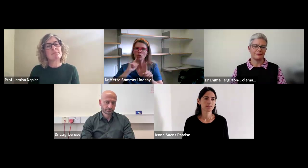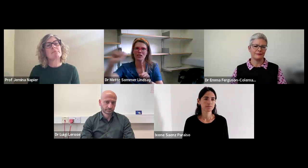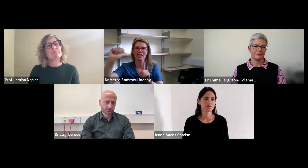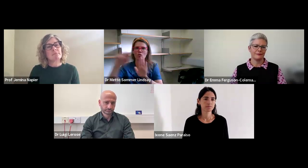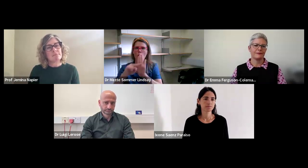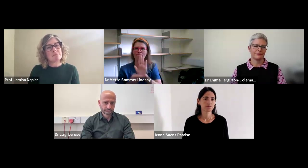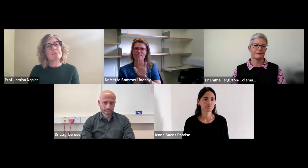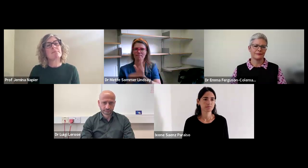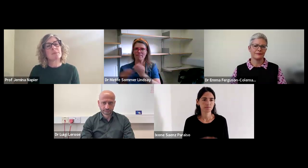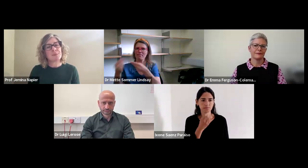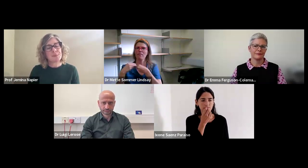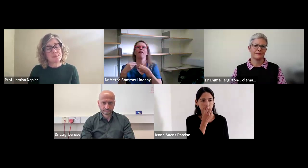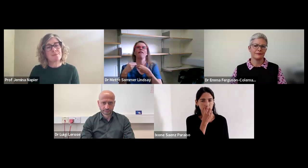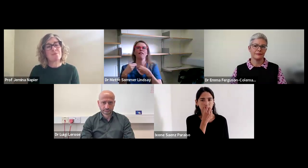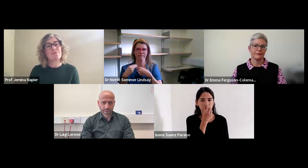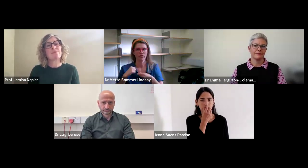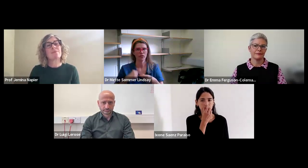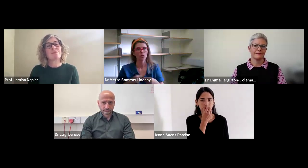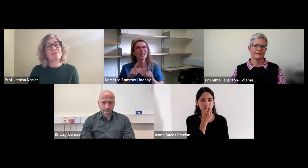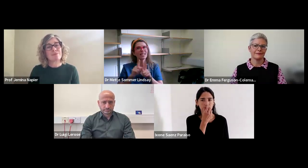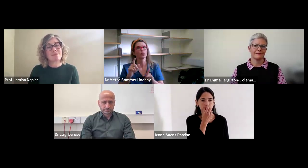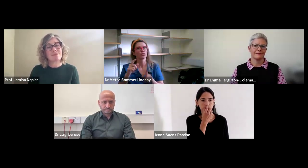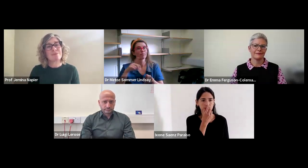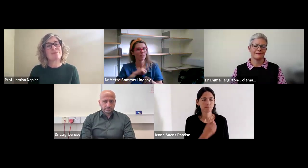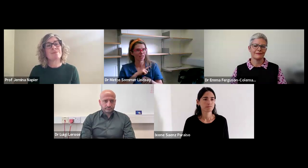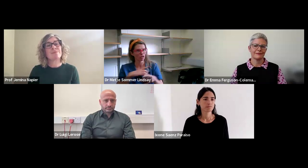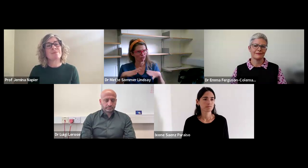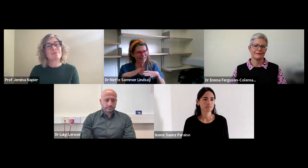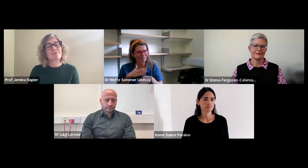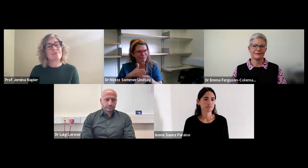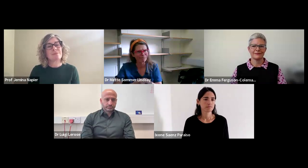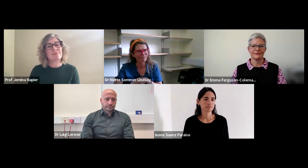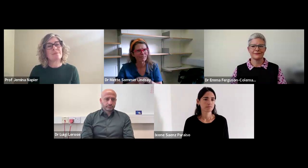that are very occluded, they're very difficult to understand when you come from my background,